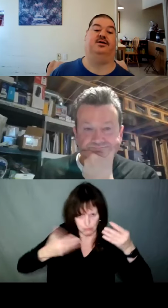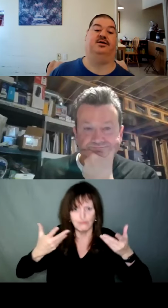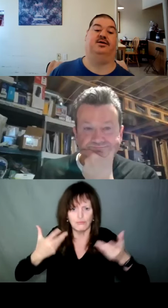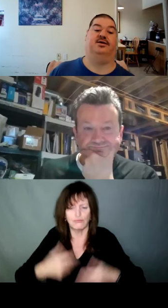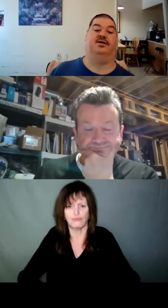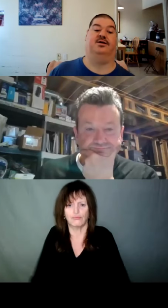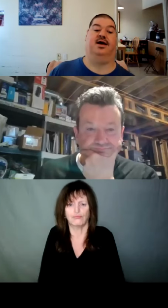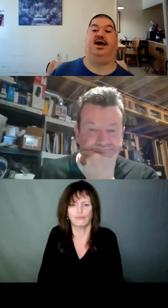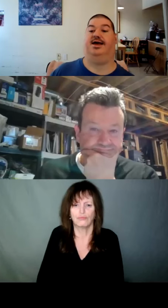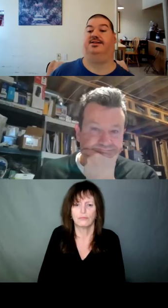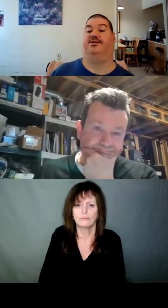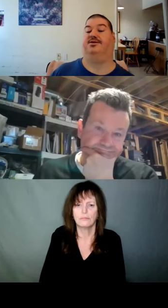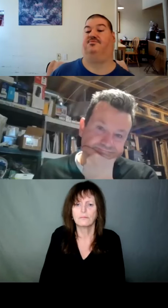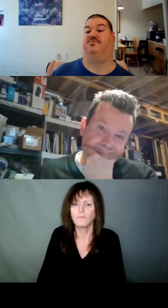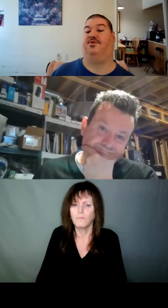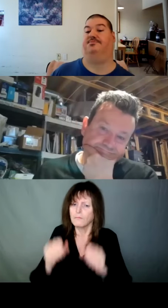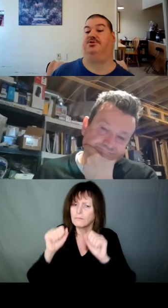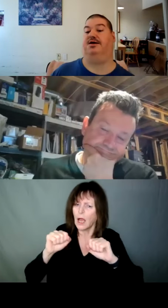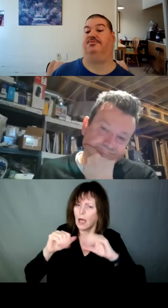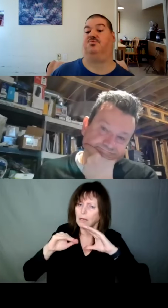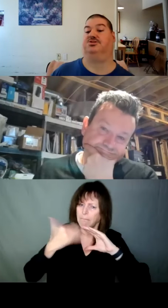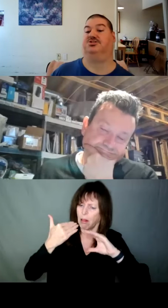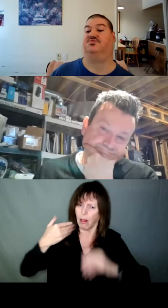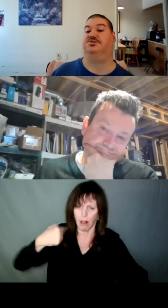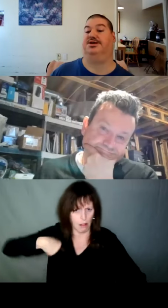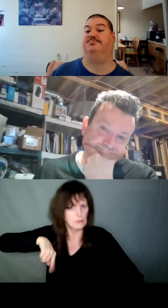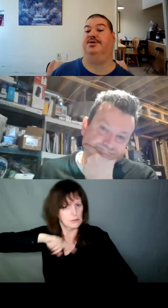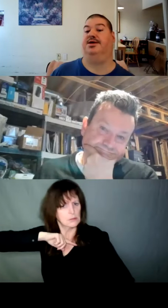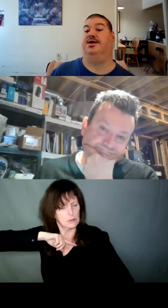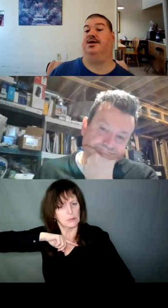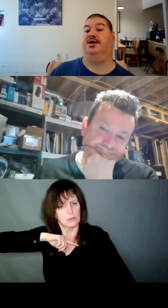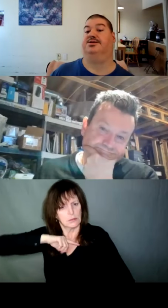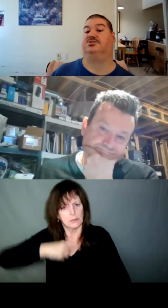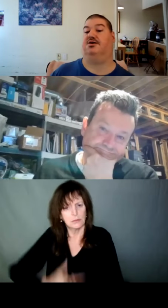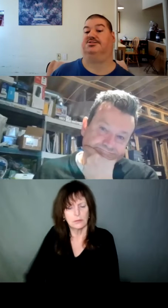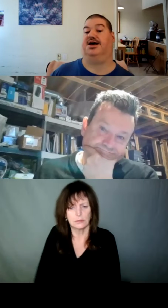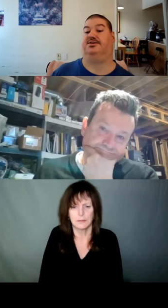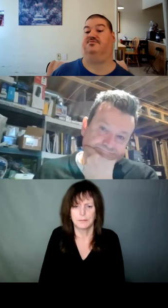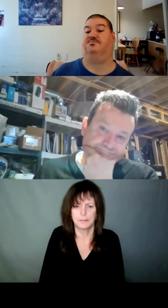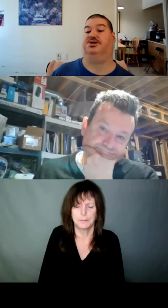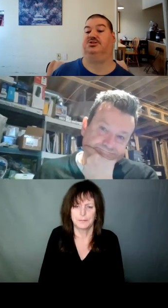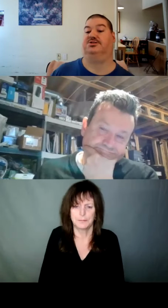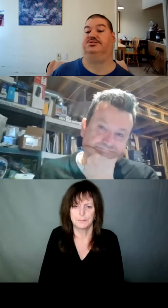our contact information .